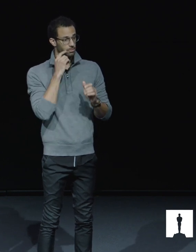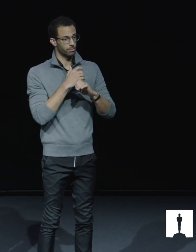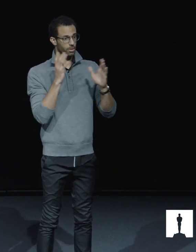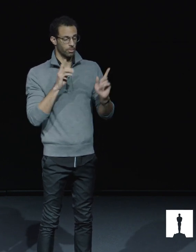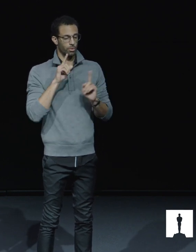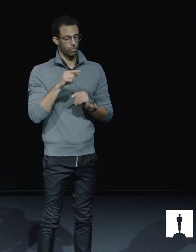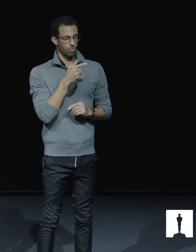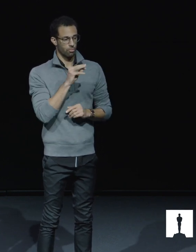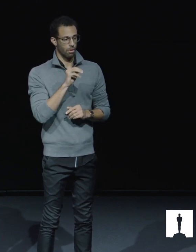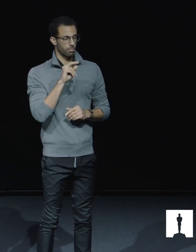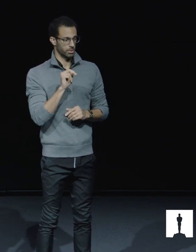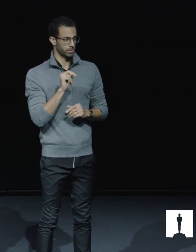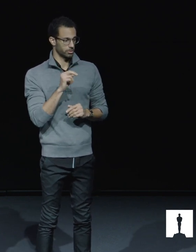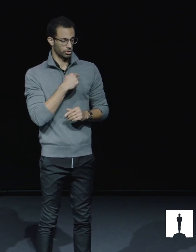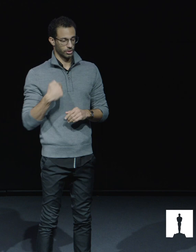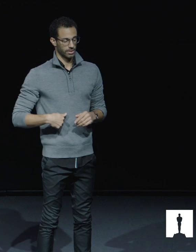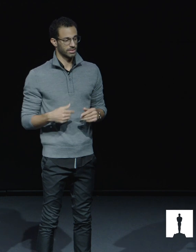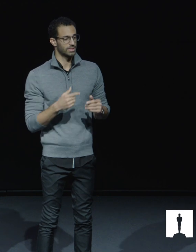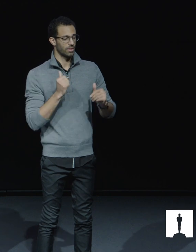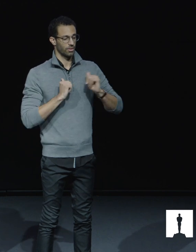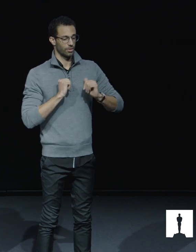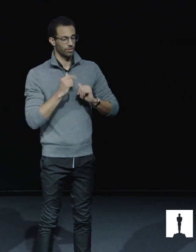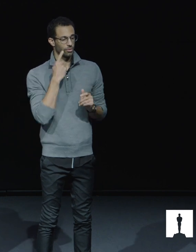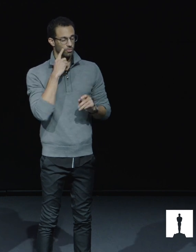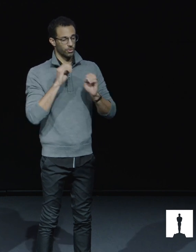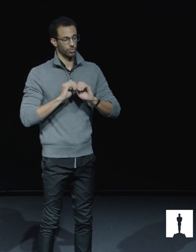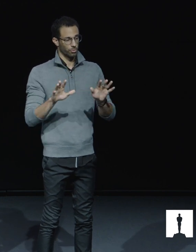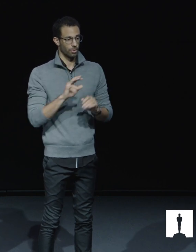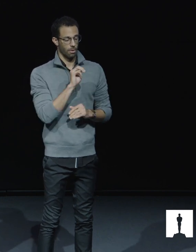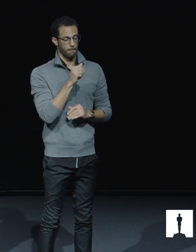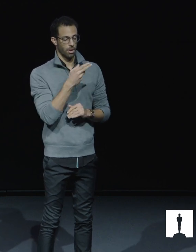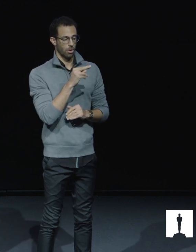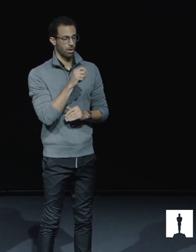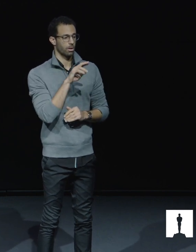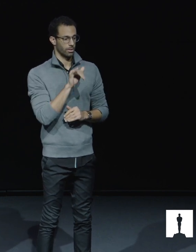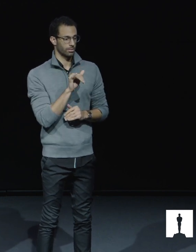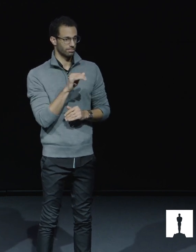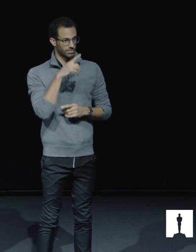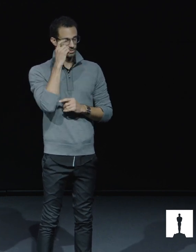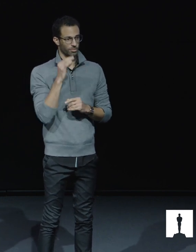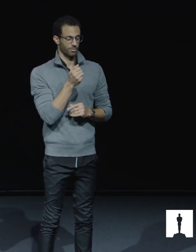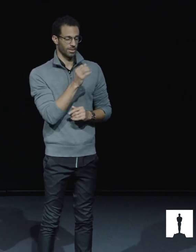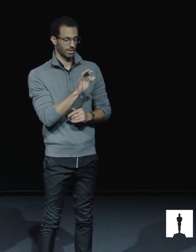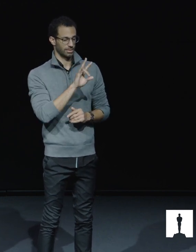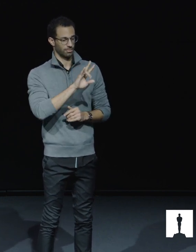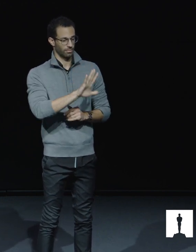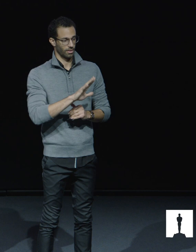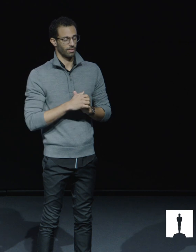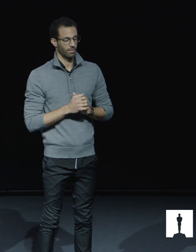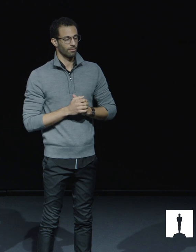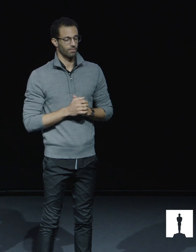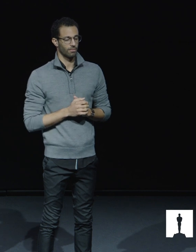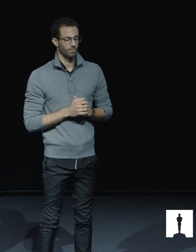for the premiere of MAHOGANY, which would have been in October of 1975. Honestly, my